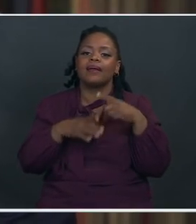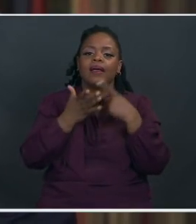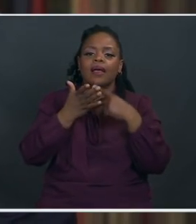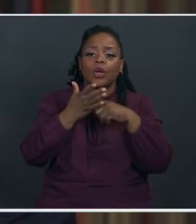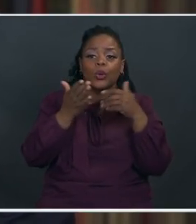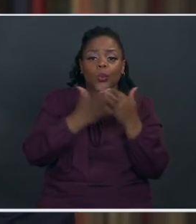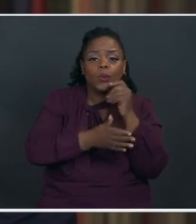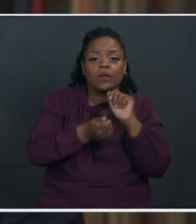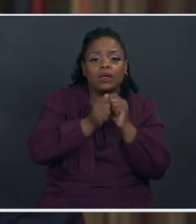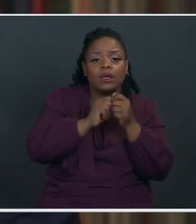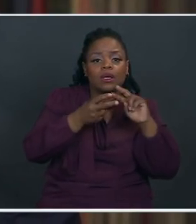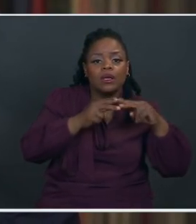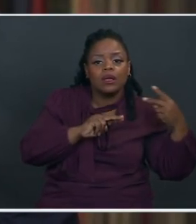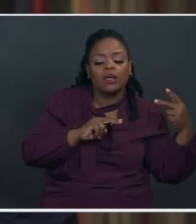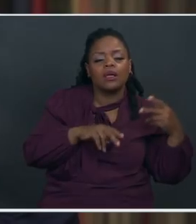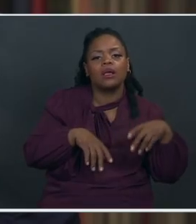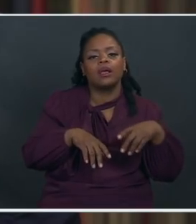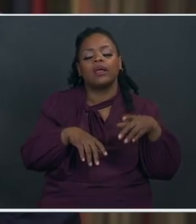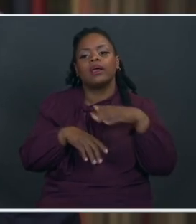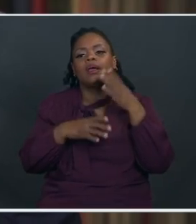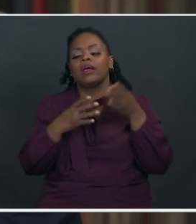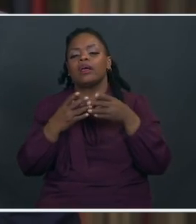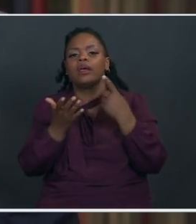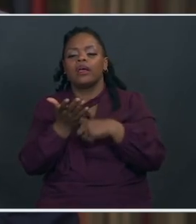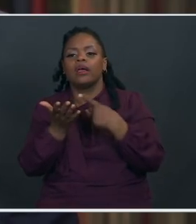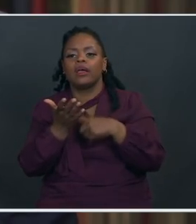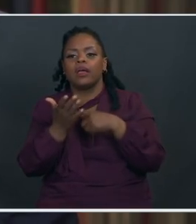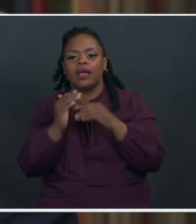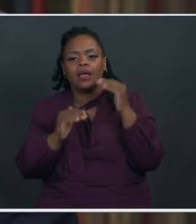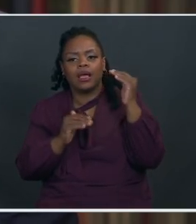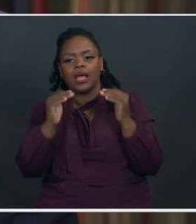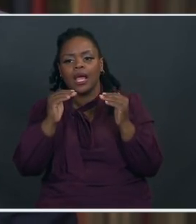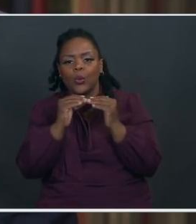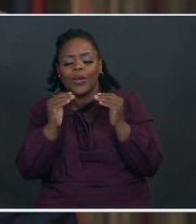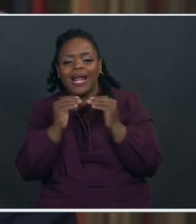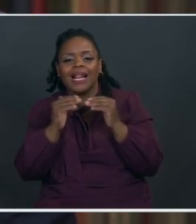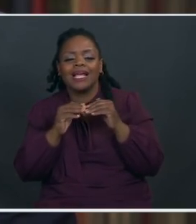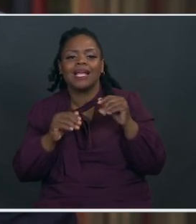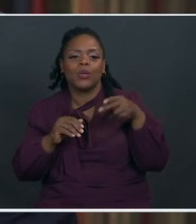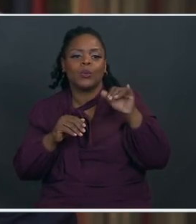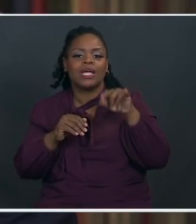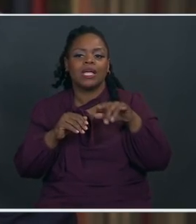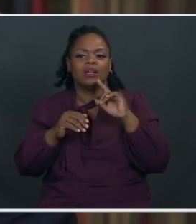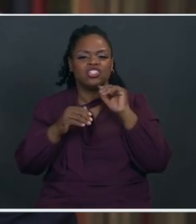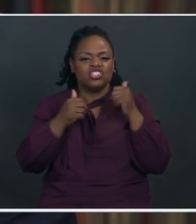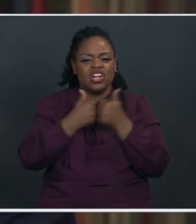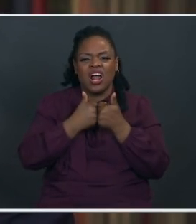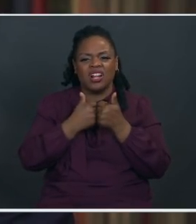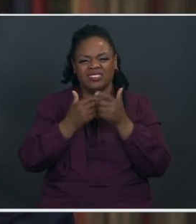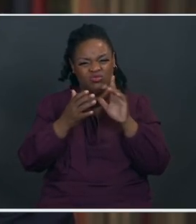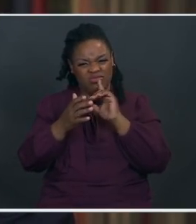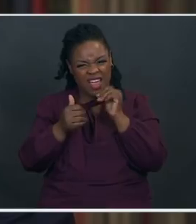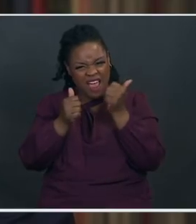Dr. Nunez-Smith spoke about our difficulty and challenges in getting access to vaccines all across the country.